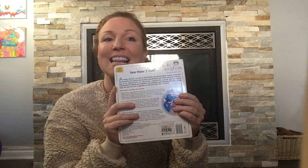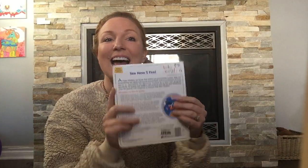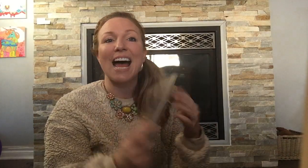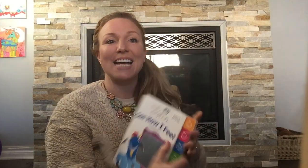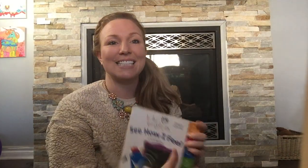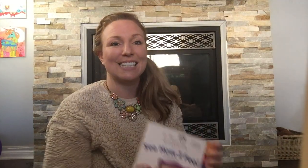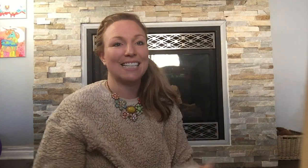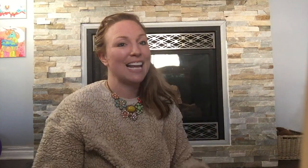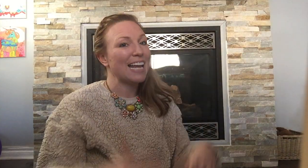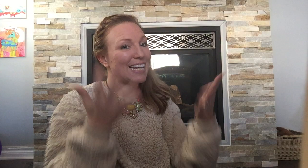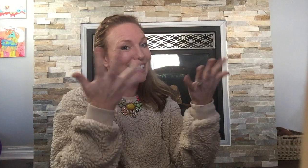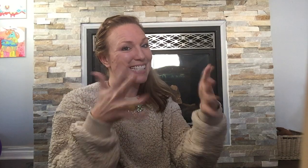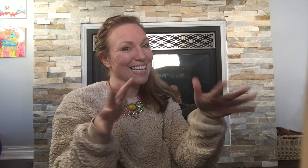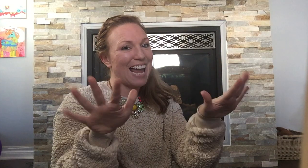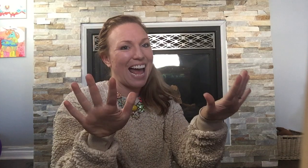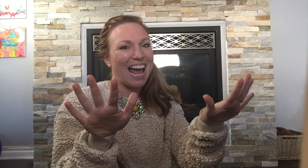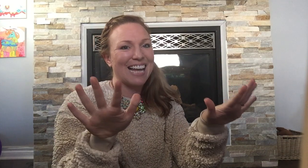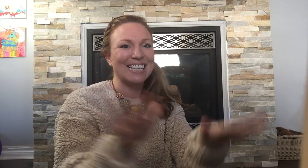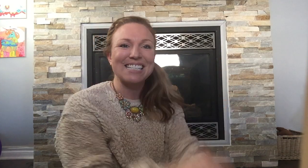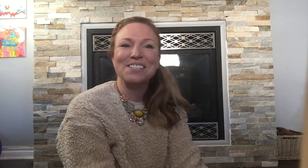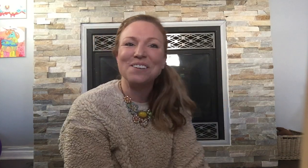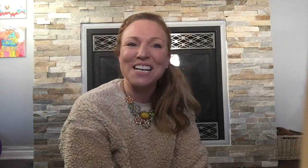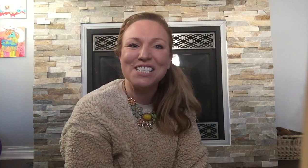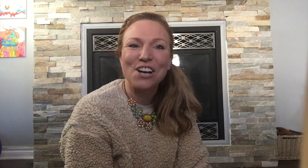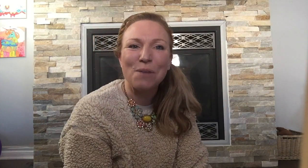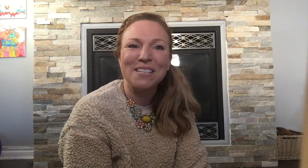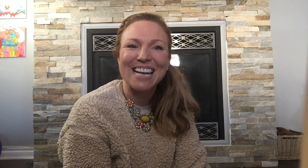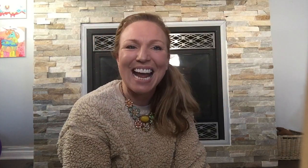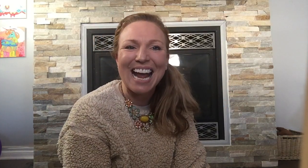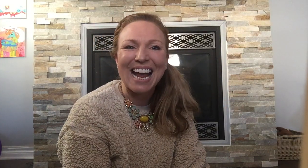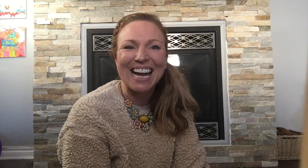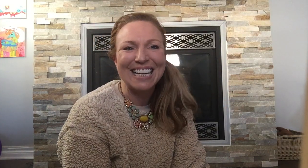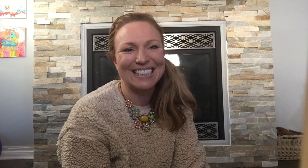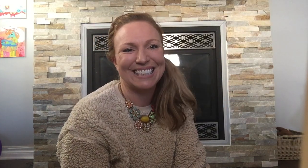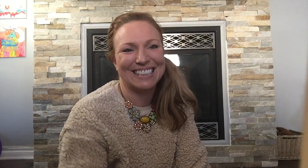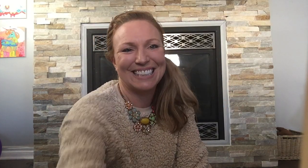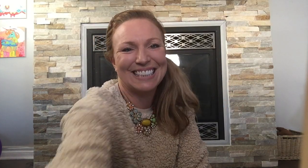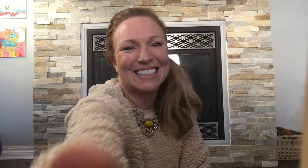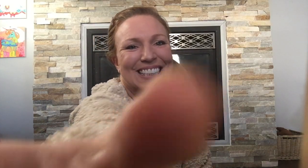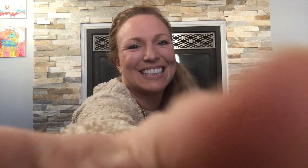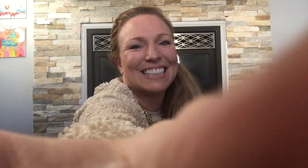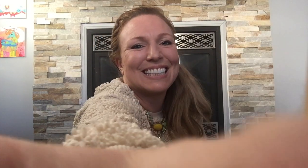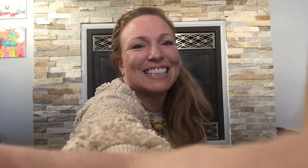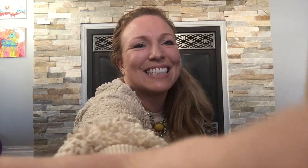that is the END. Great job today! PLEASE LIKE & SUBSCRIBE.